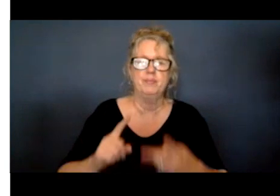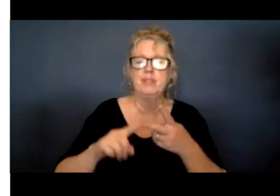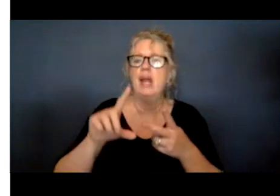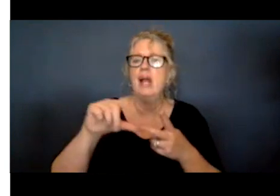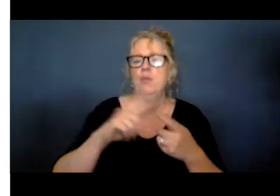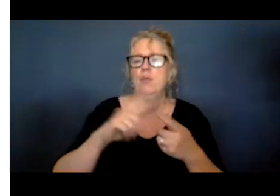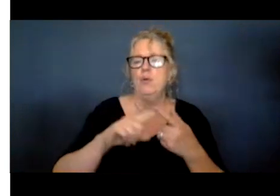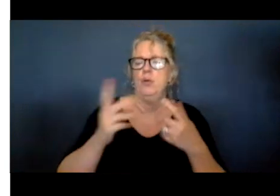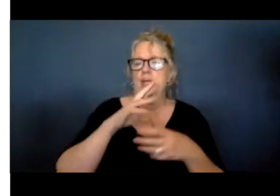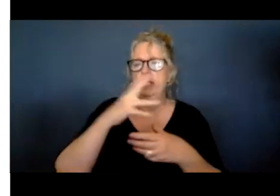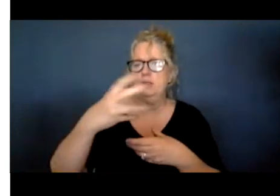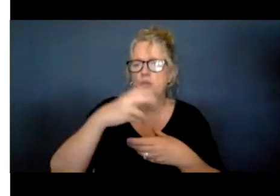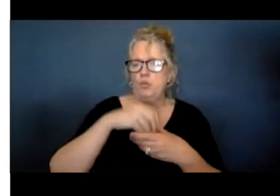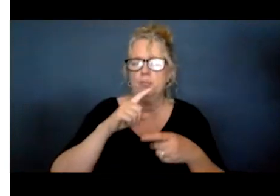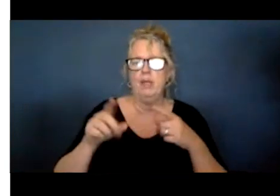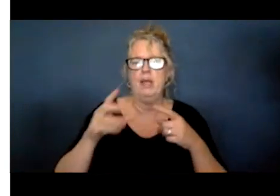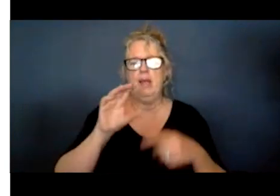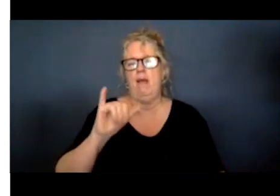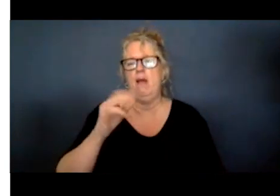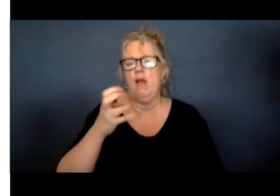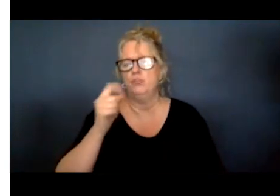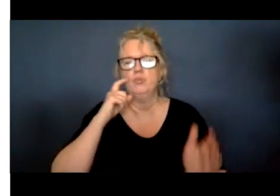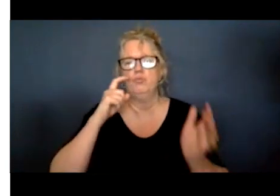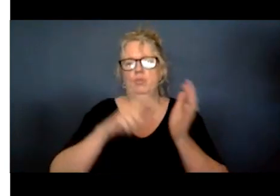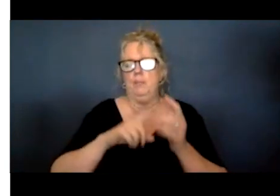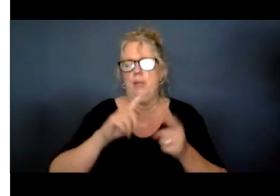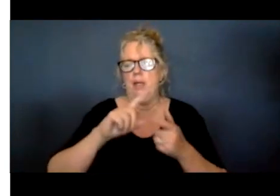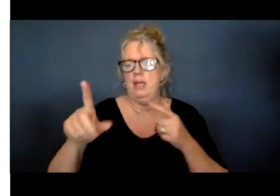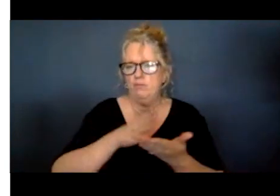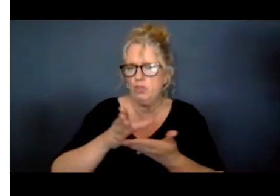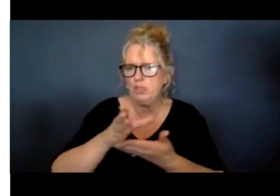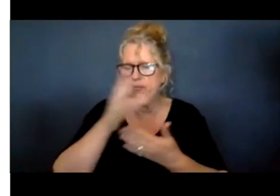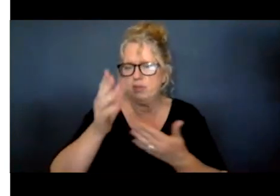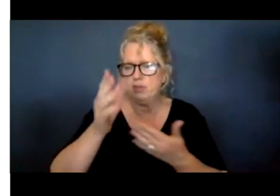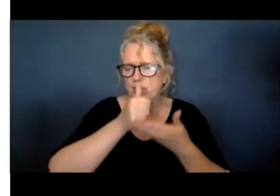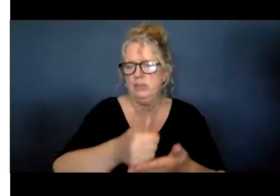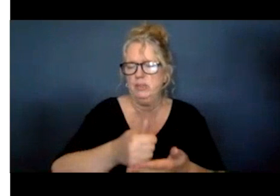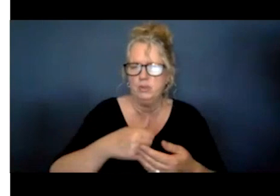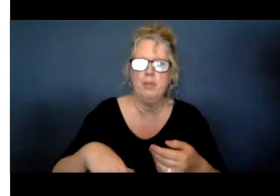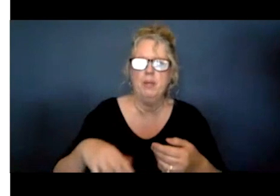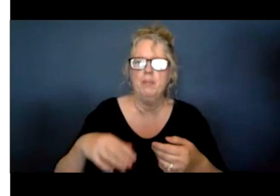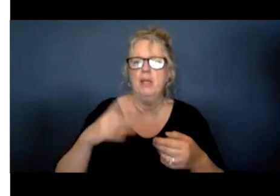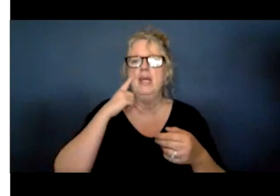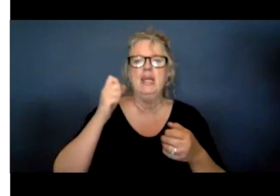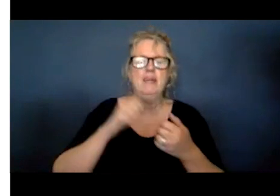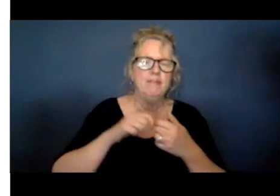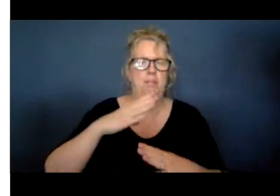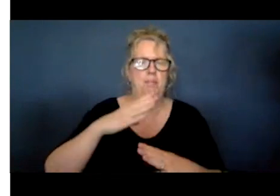object recognition and navigation assistance, helping users with visual impairments detect